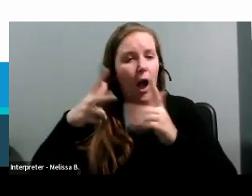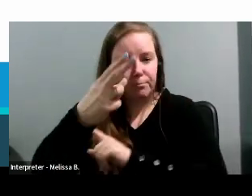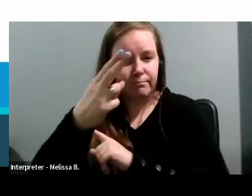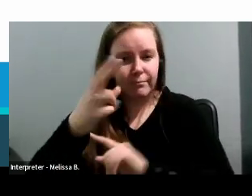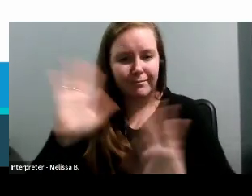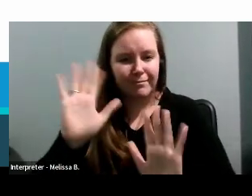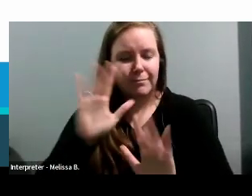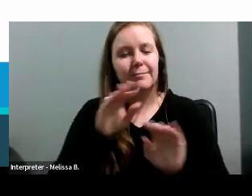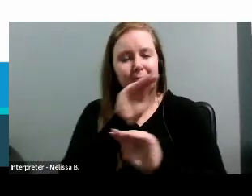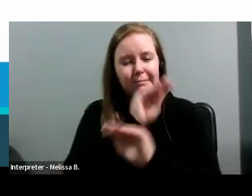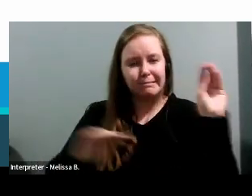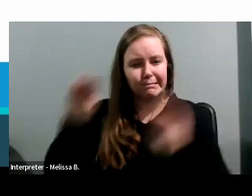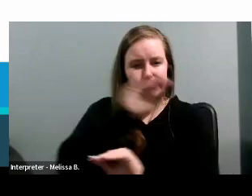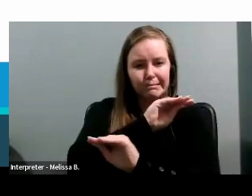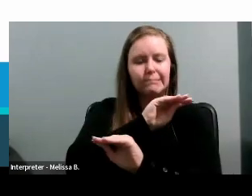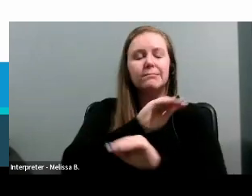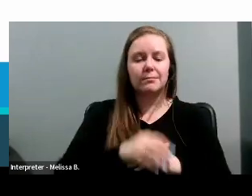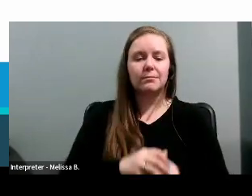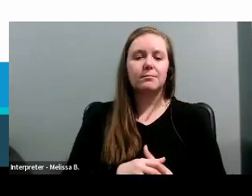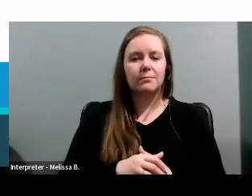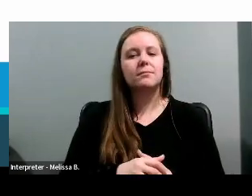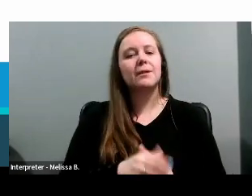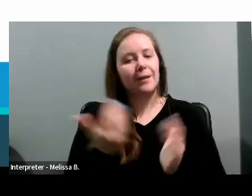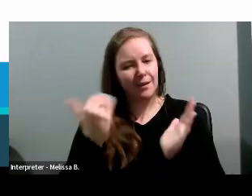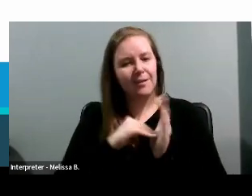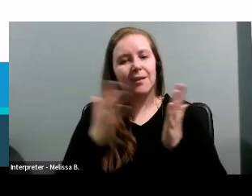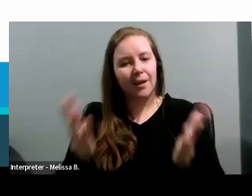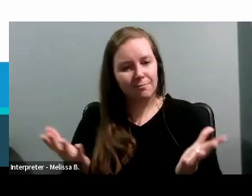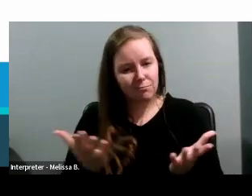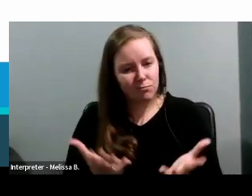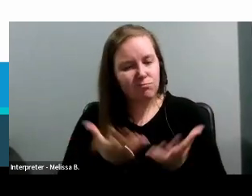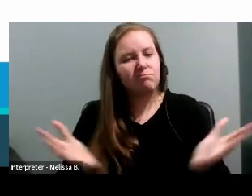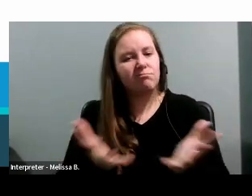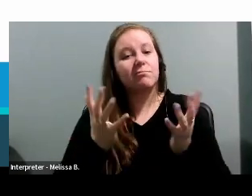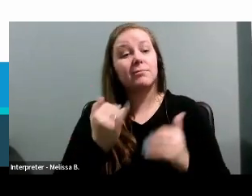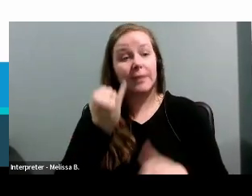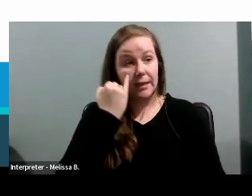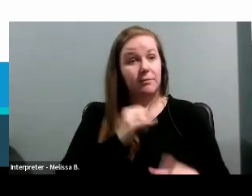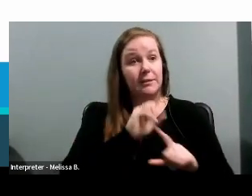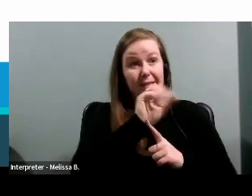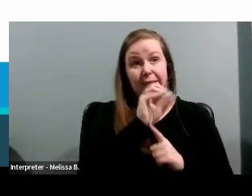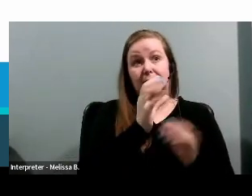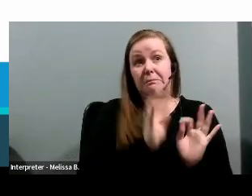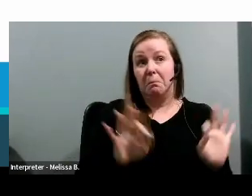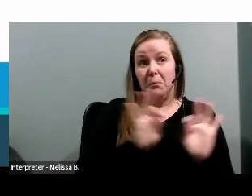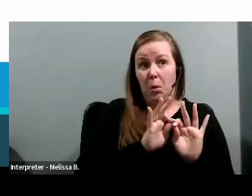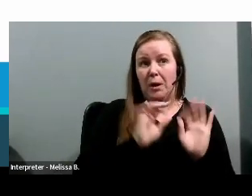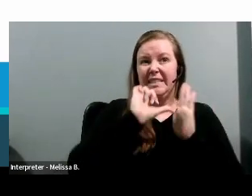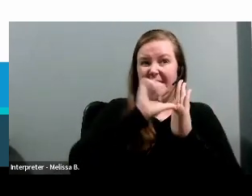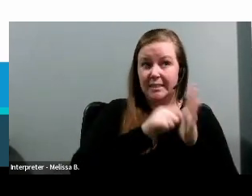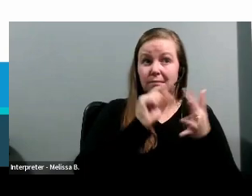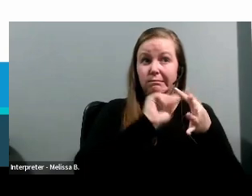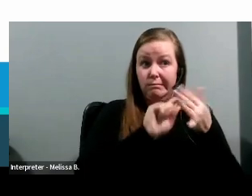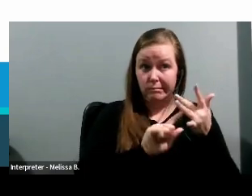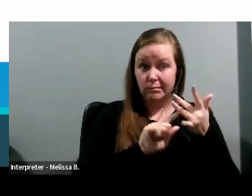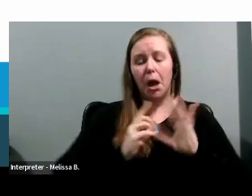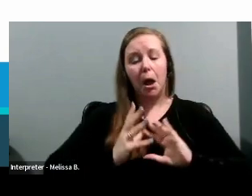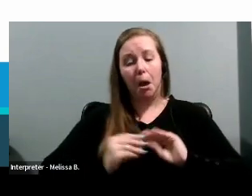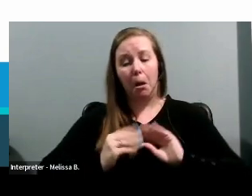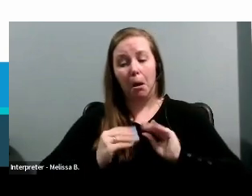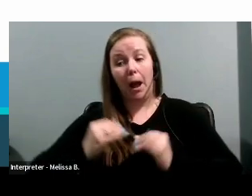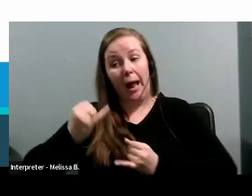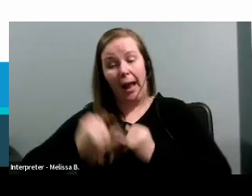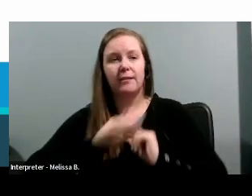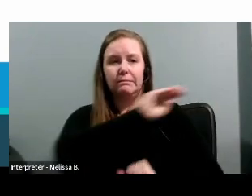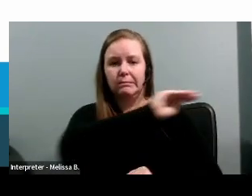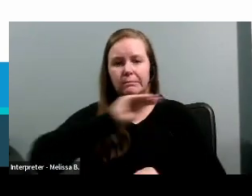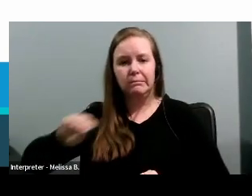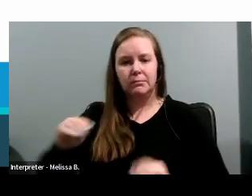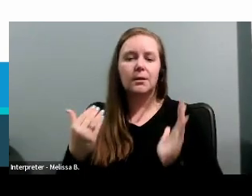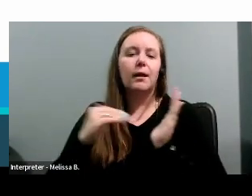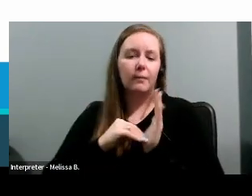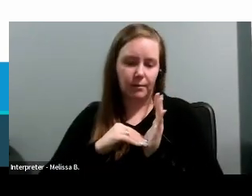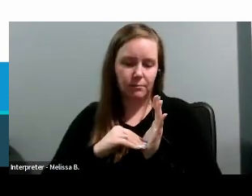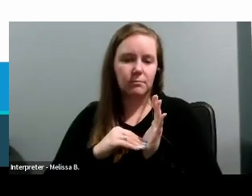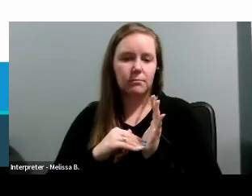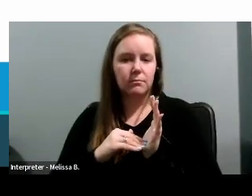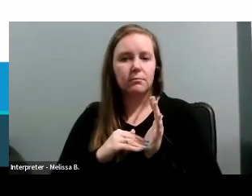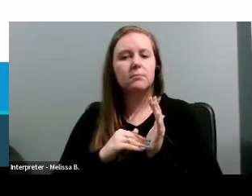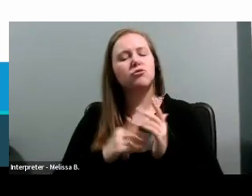Shannon Spencer (she/her): And again, I would repeat those reports in parts again at the end to really instill it within the committee members' minds. And just note, in the committee members' minds.